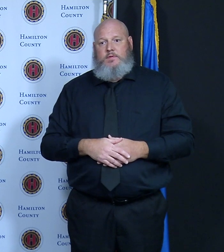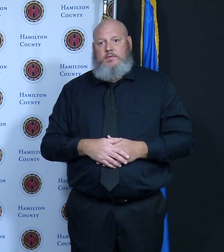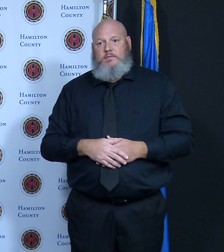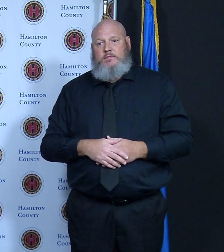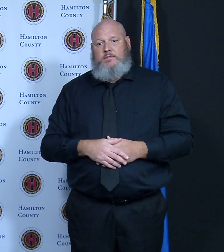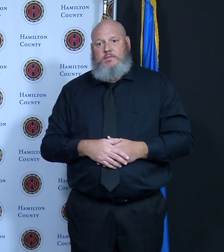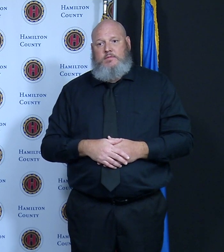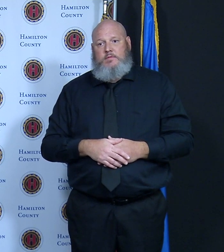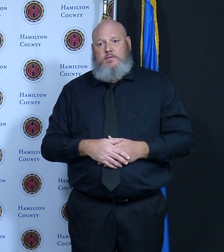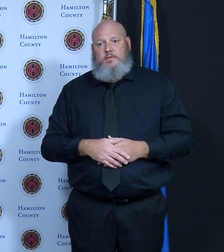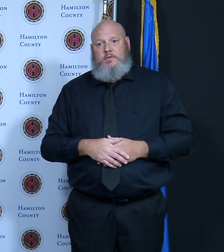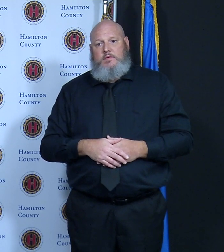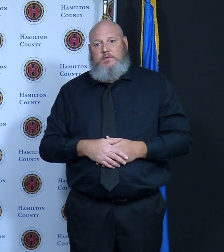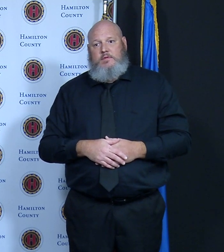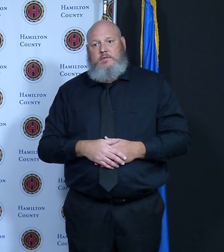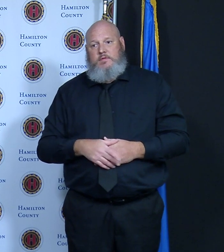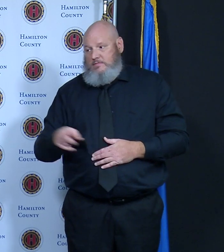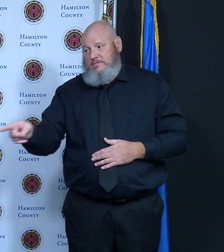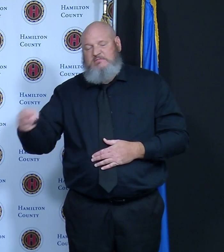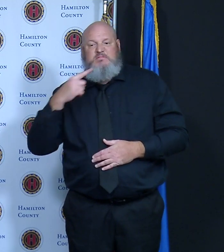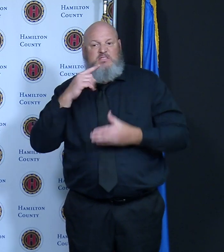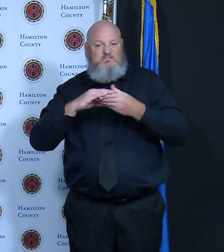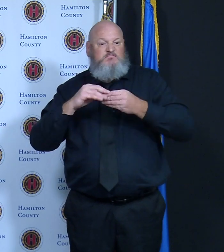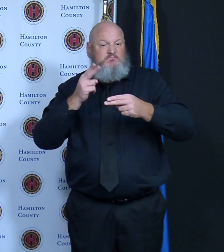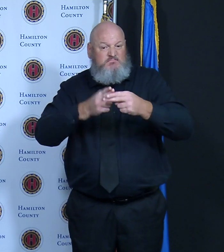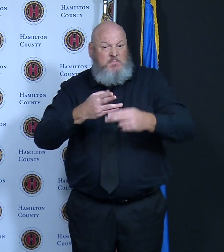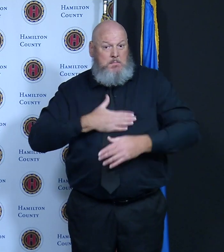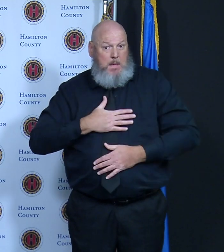two weeks and at this point we're all just waving through the door at her